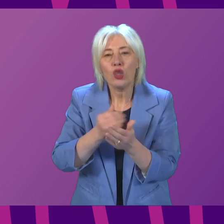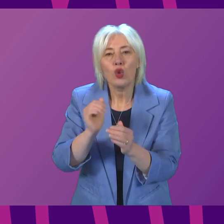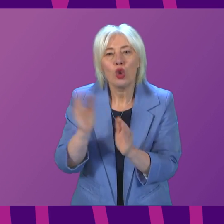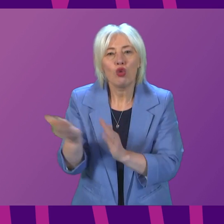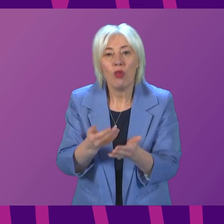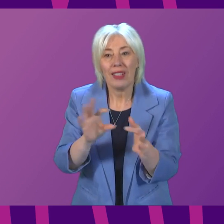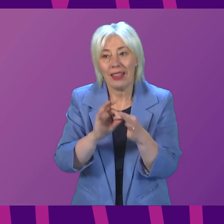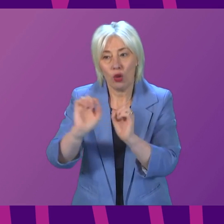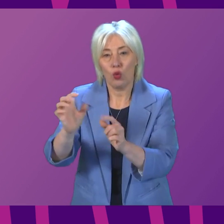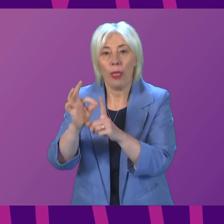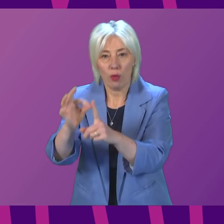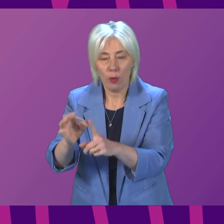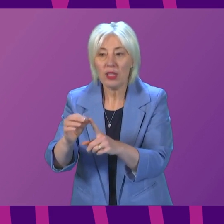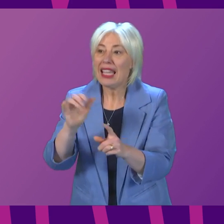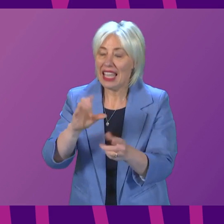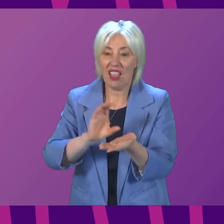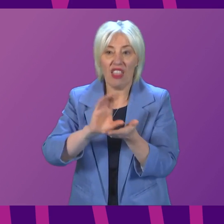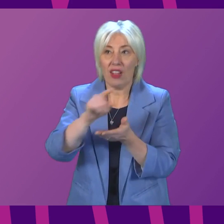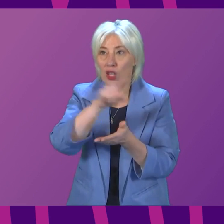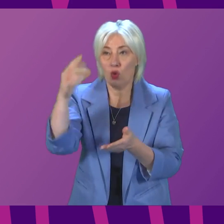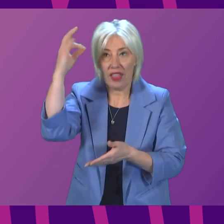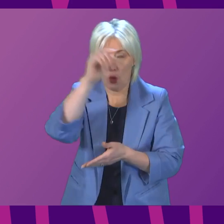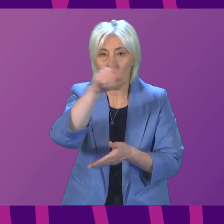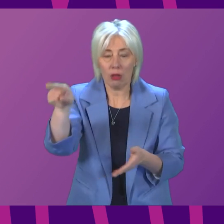The funding has gone to local authorities, but the Scottish Government surely does not